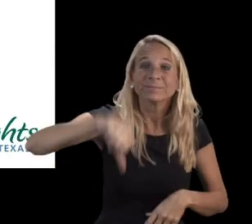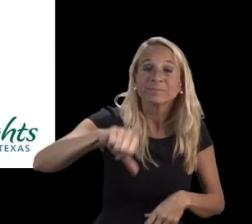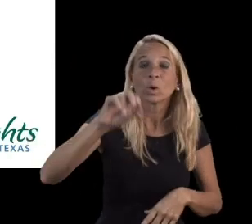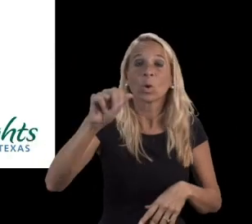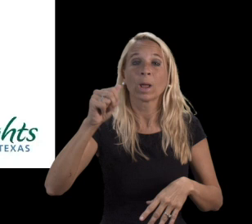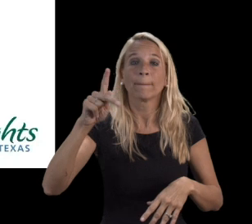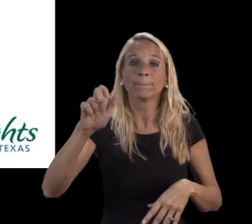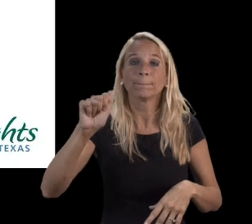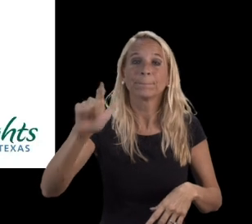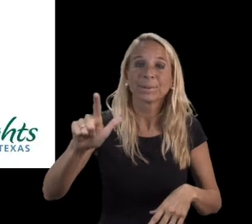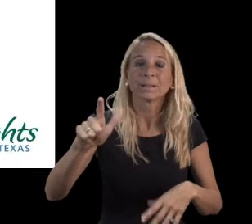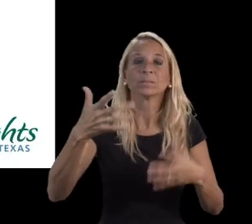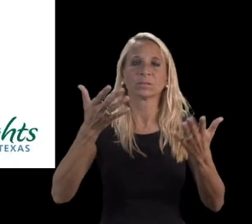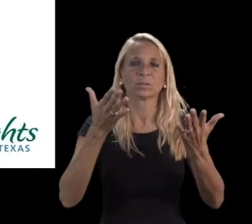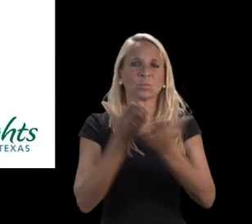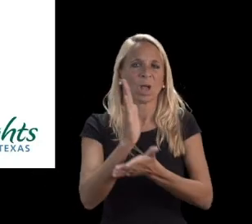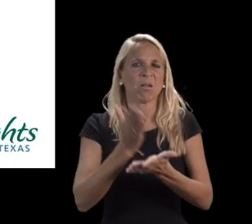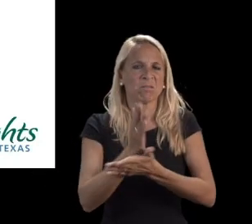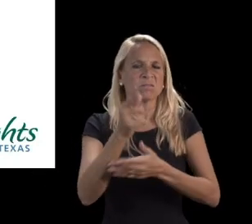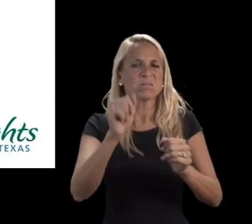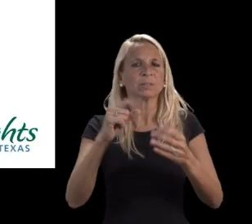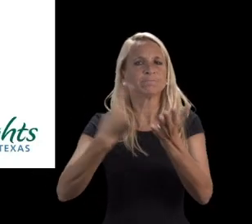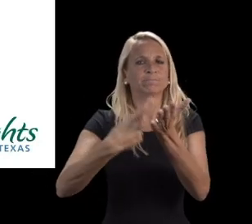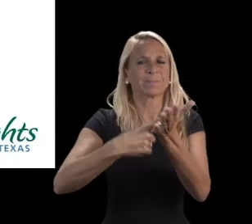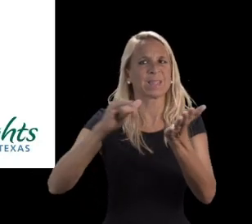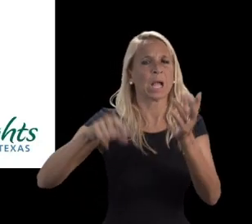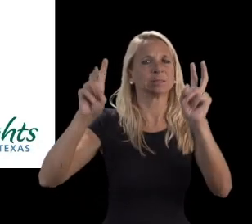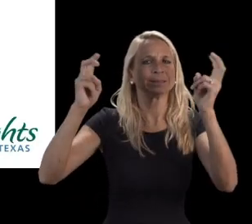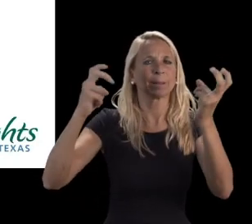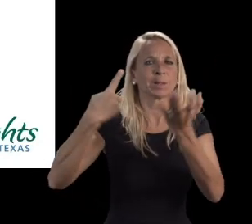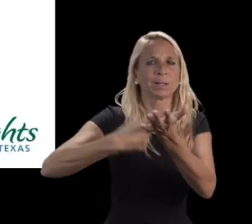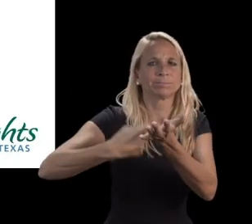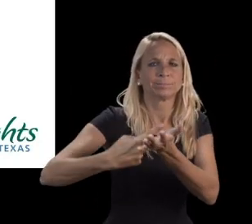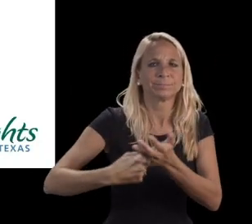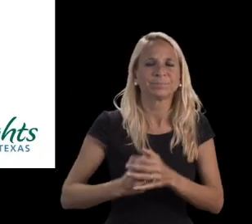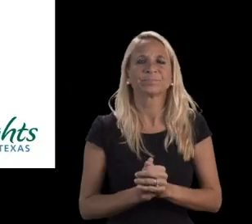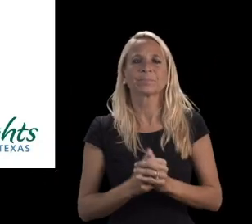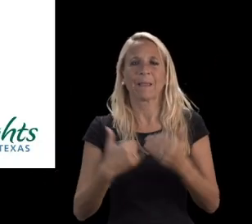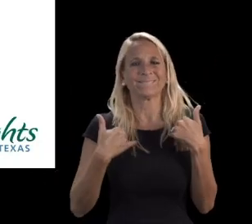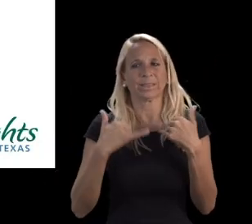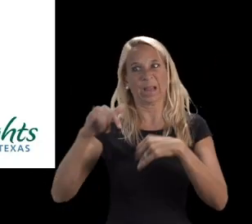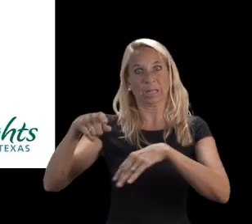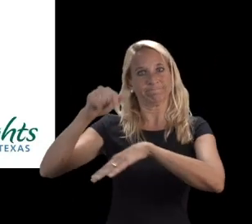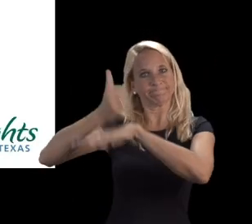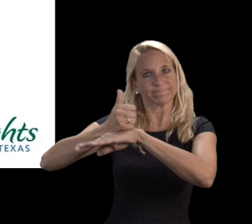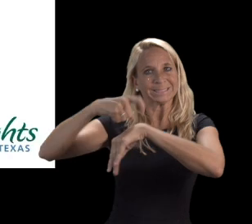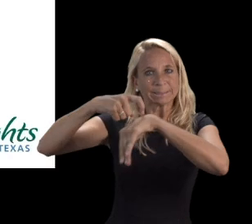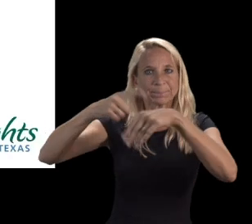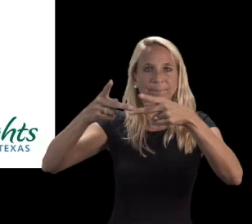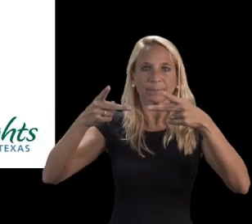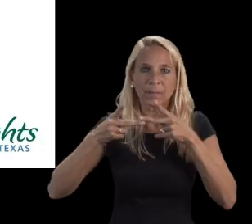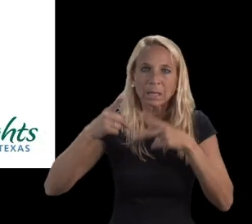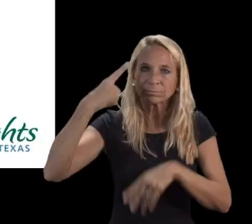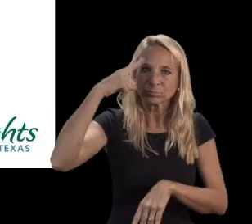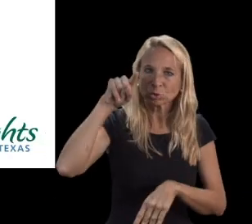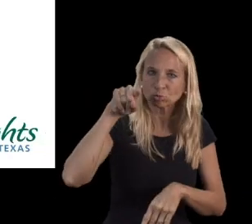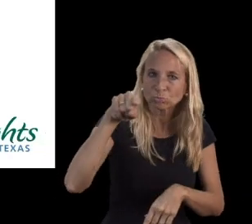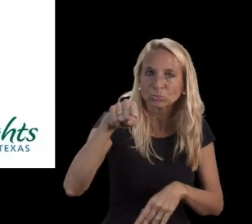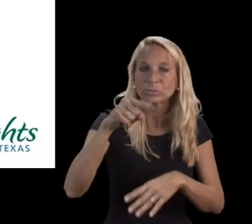It's okay to go off topic a little bit, but again, there's a time and place. So we've had some beneficiaries that wanted to talk about